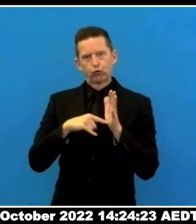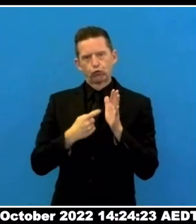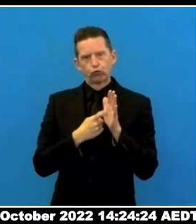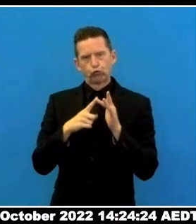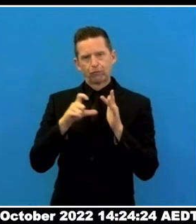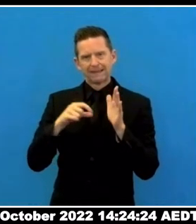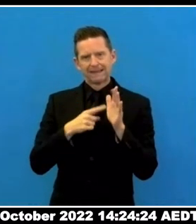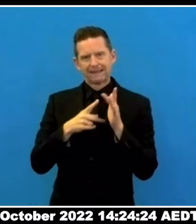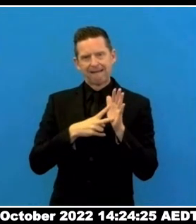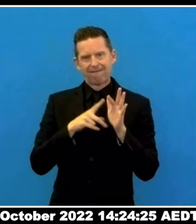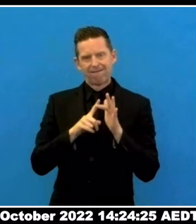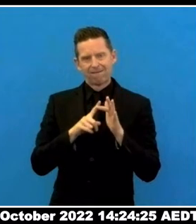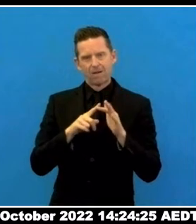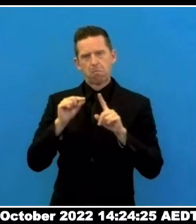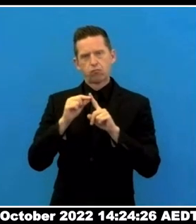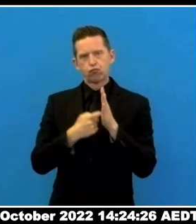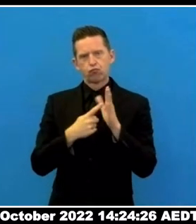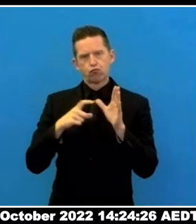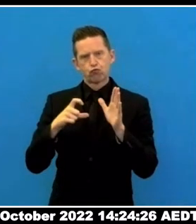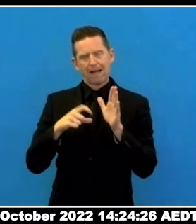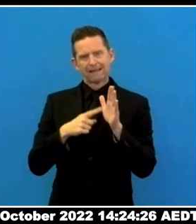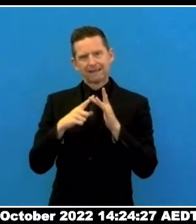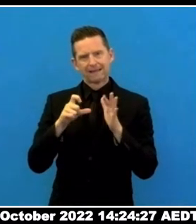You are shaking your head. I assume that means no. Okay.